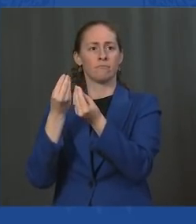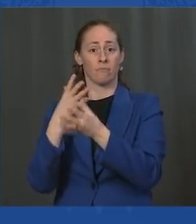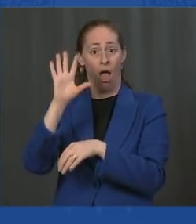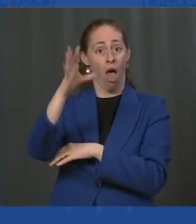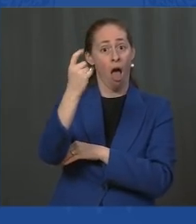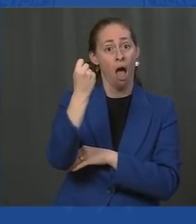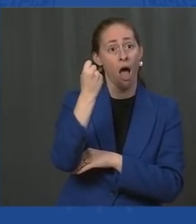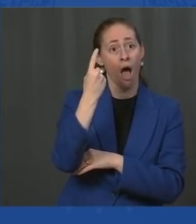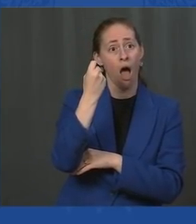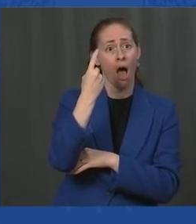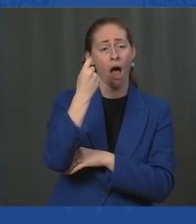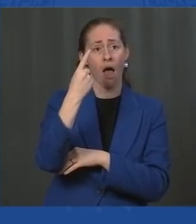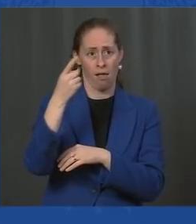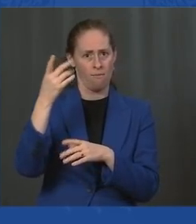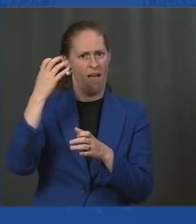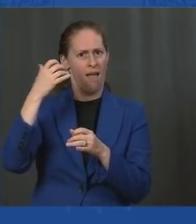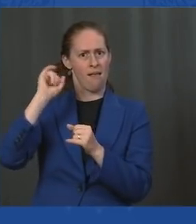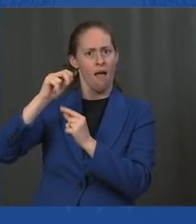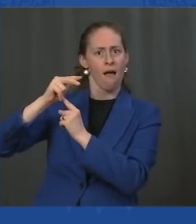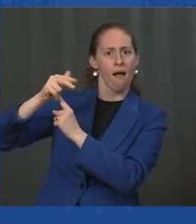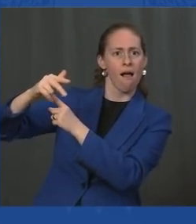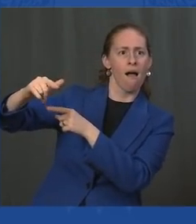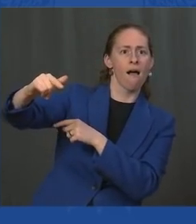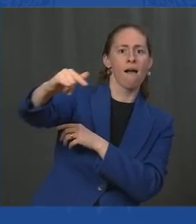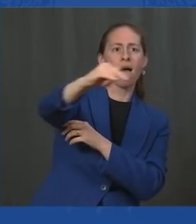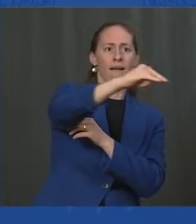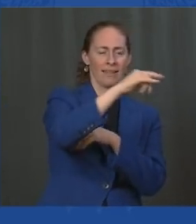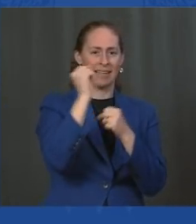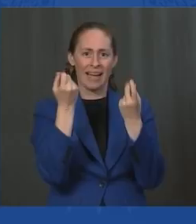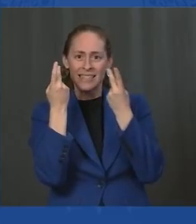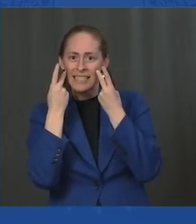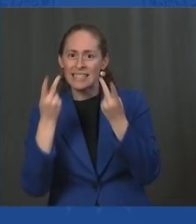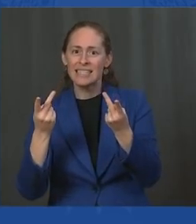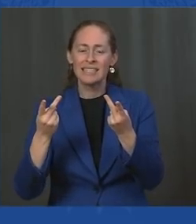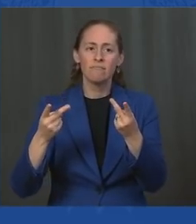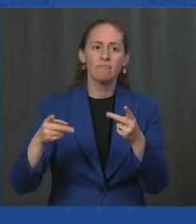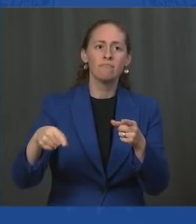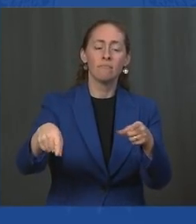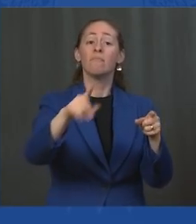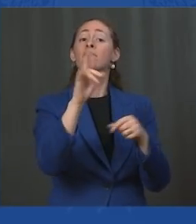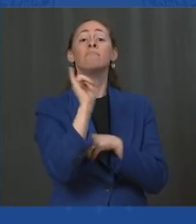Likewise, I've asked the Pentagon, the Department of Homeland Security, and the Department of Energy